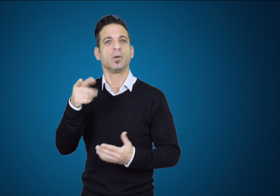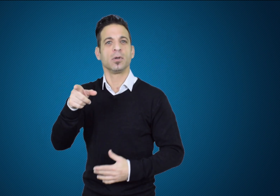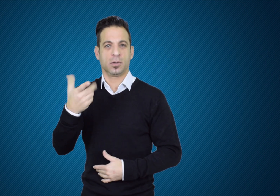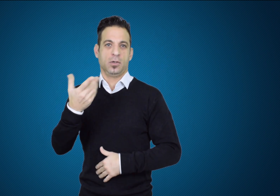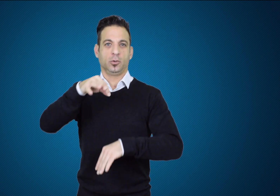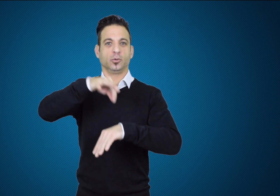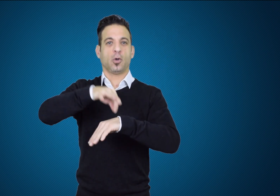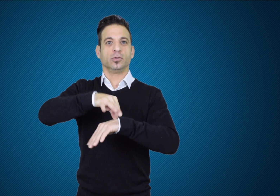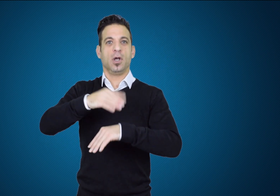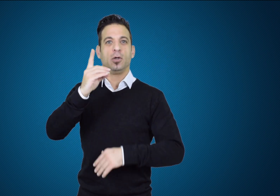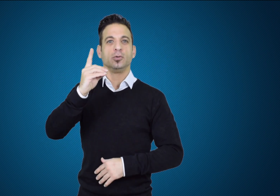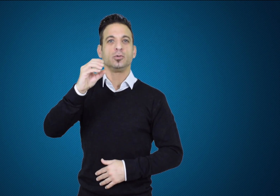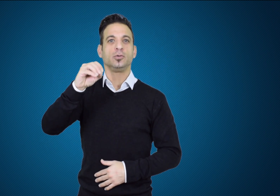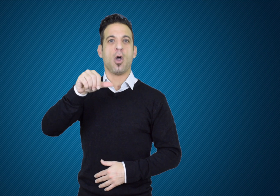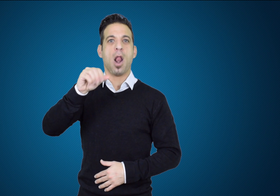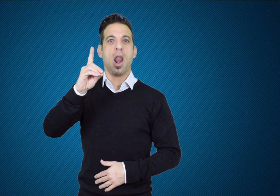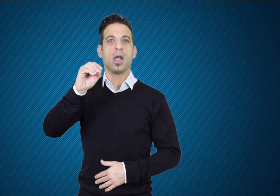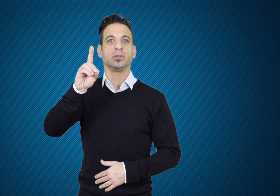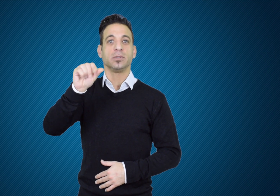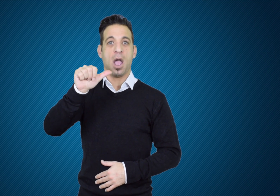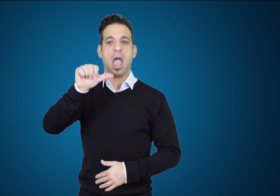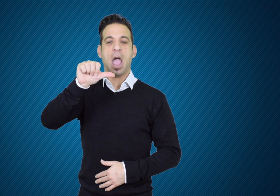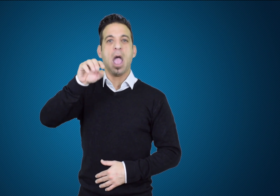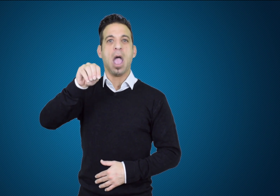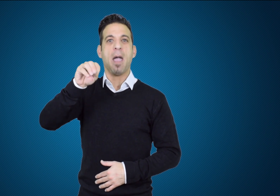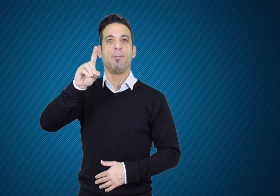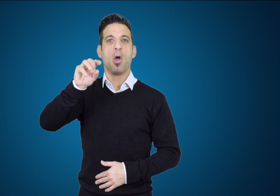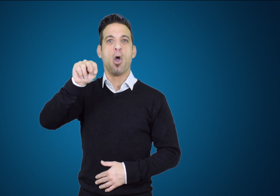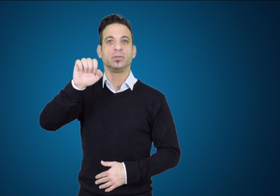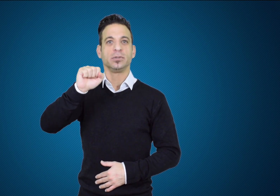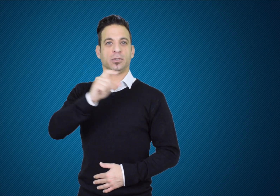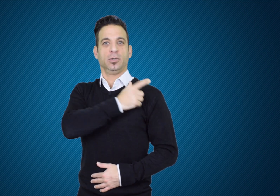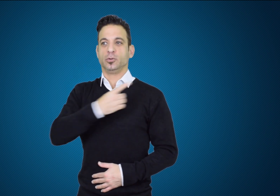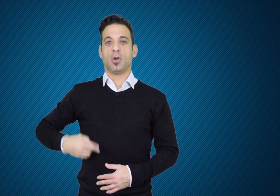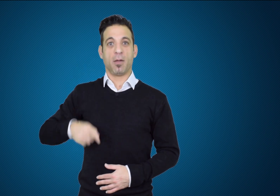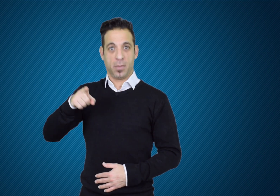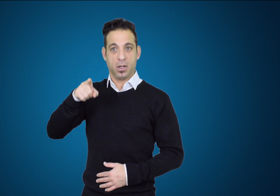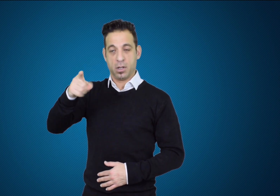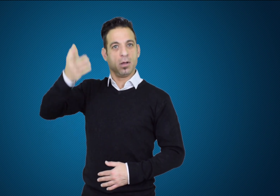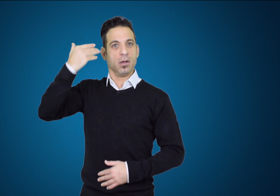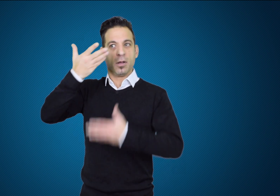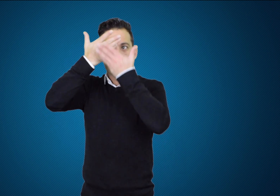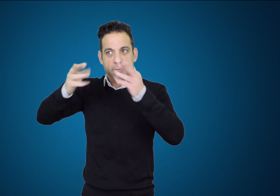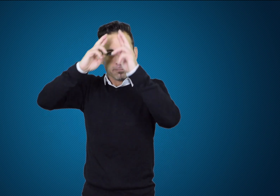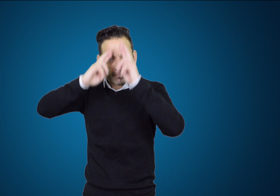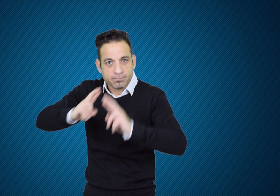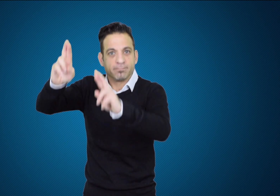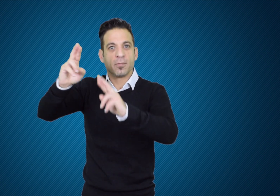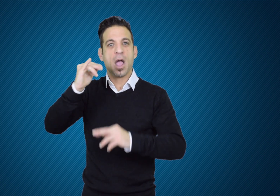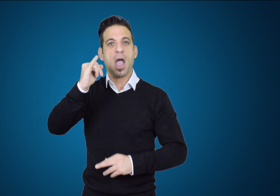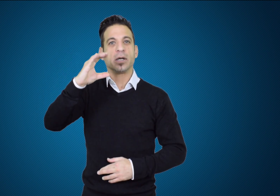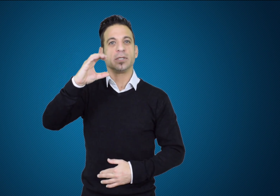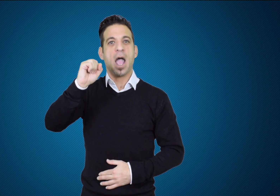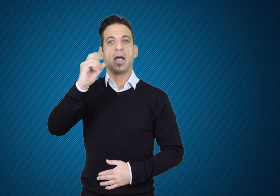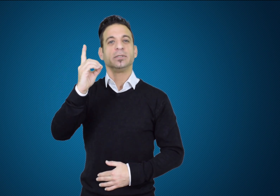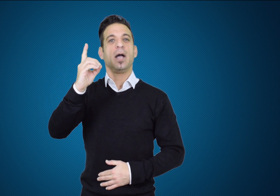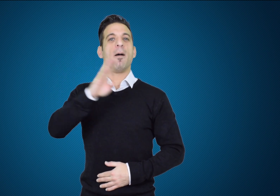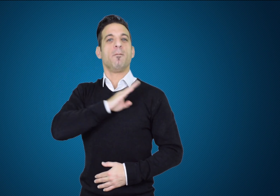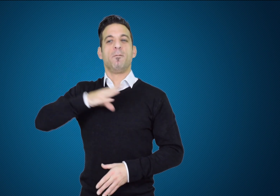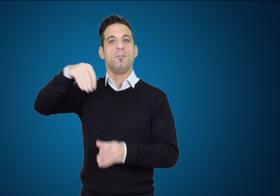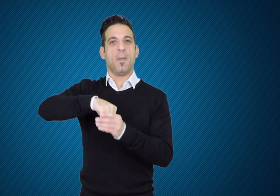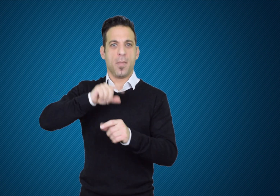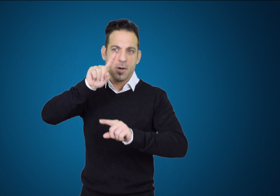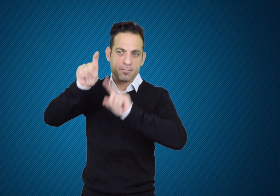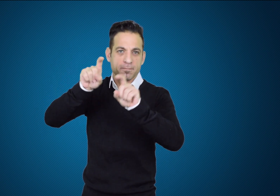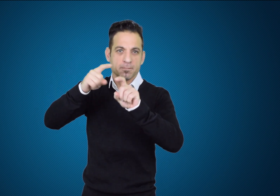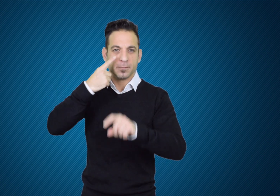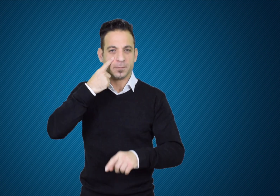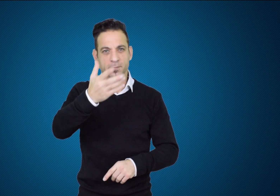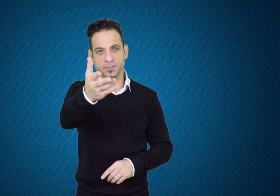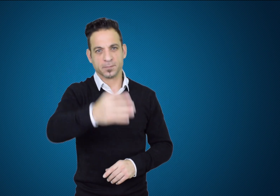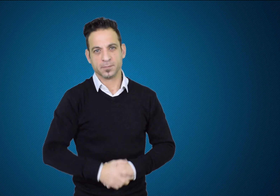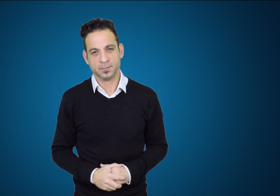Dr. Donalda Ammons who is also Honorary ICSD member.